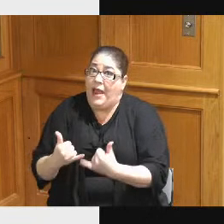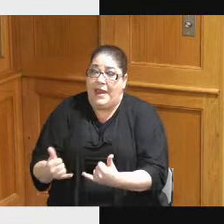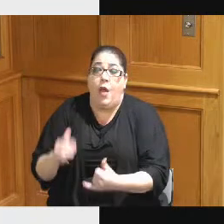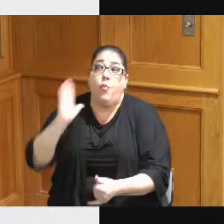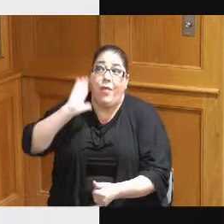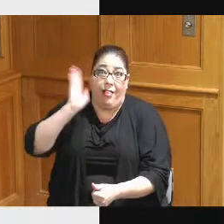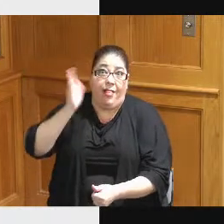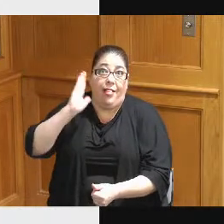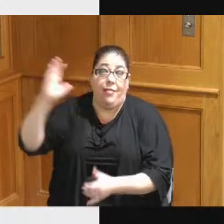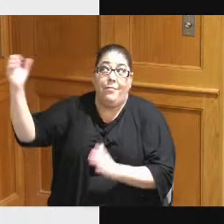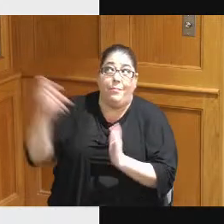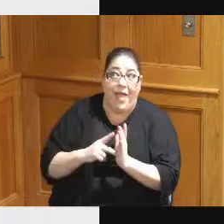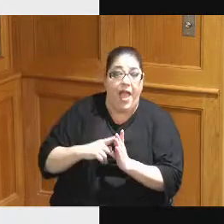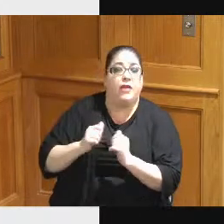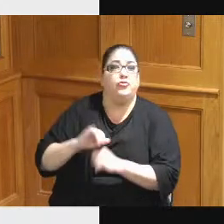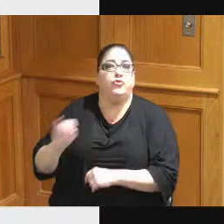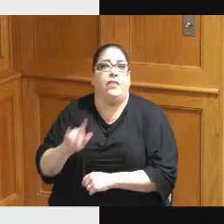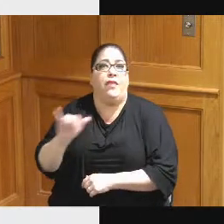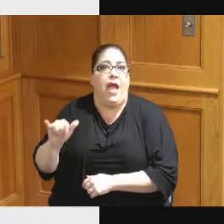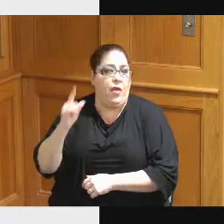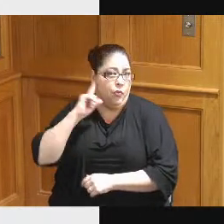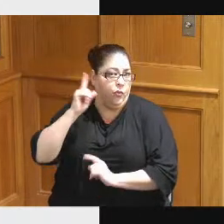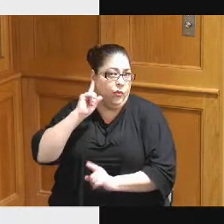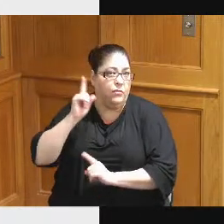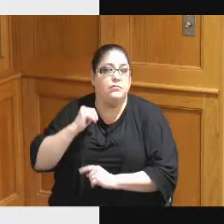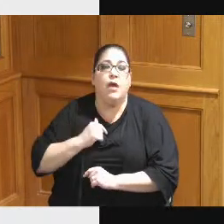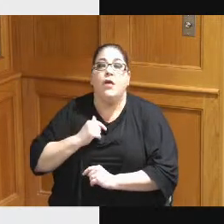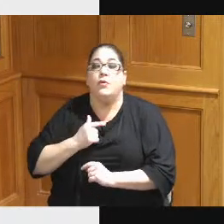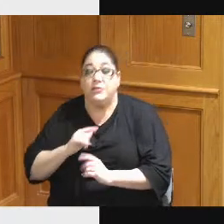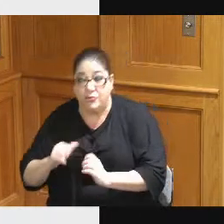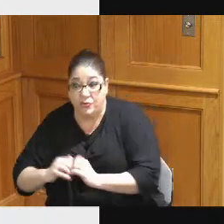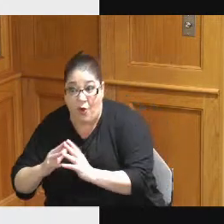to come back in July so you know there's a lot of back and forth like that great thank you